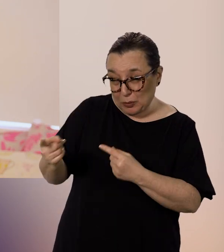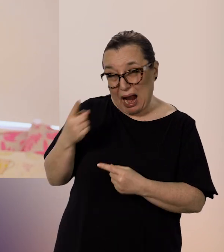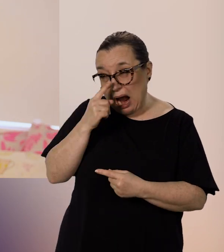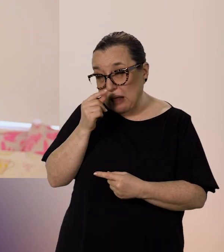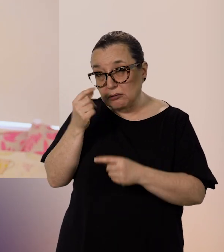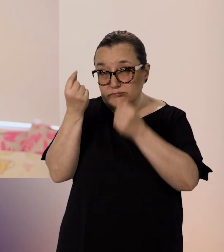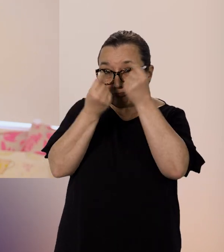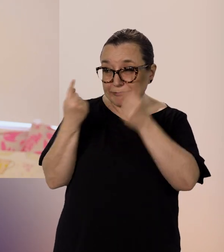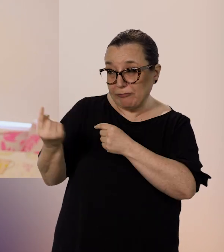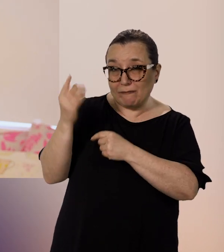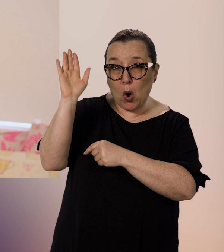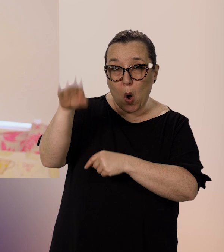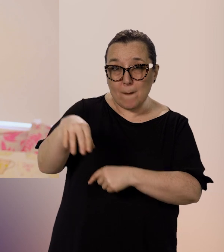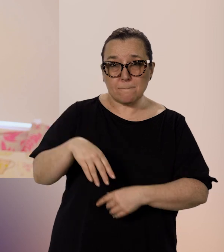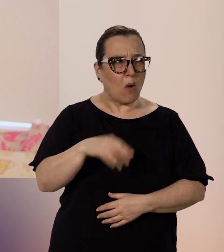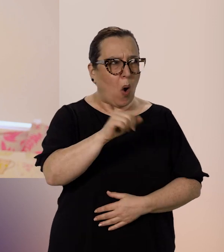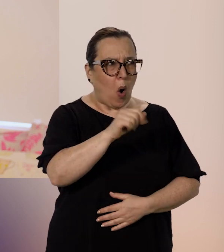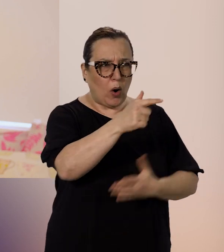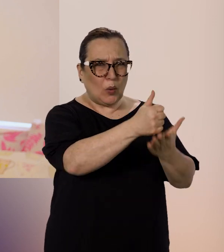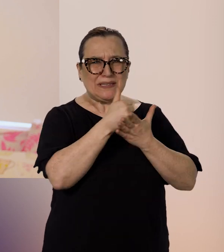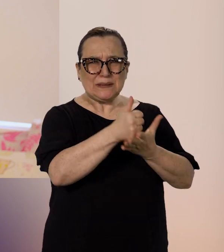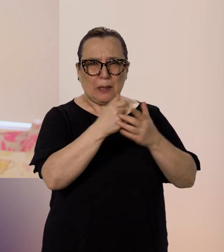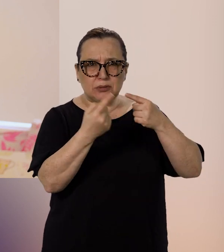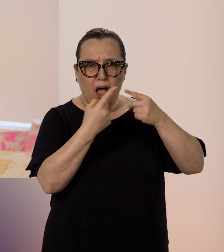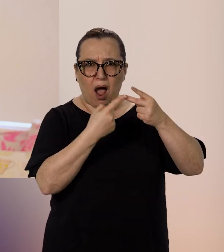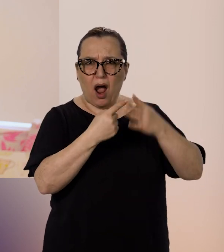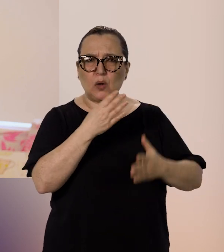Lurline: Yes, those are great tips that are not too difficult to follow.